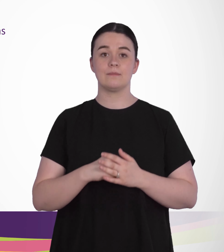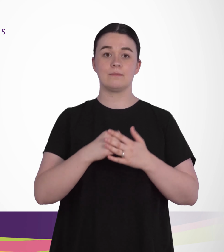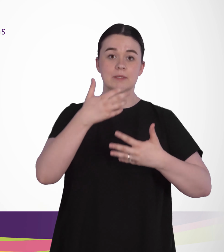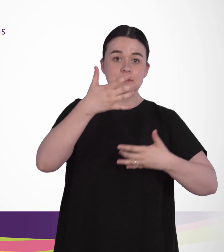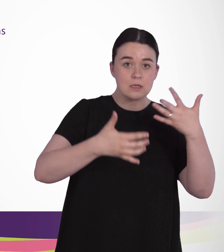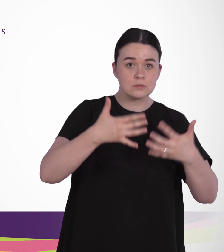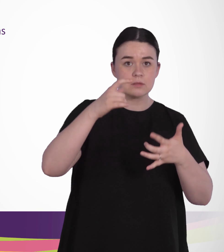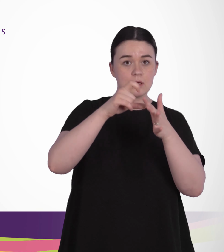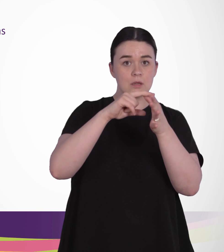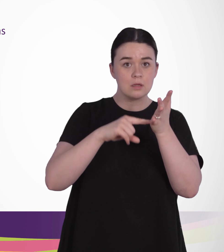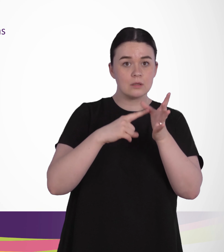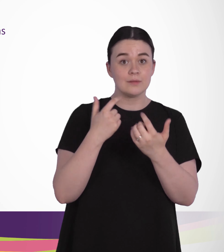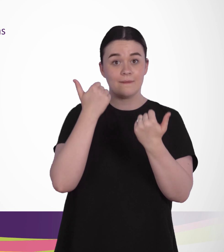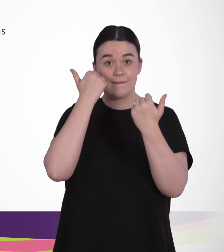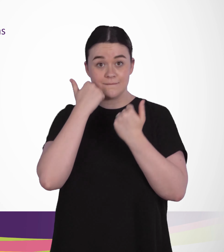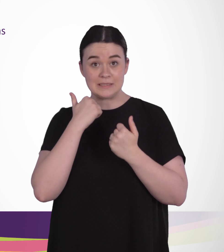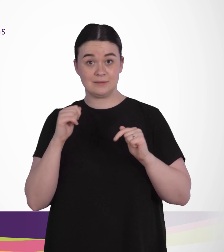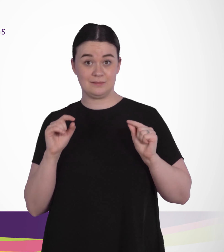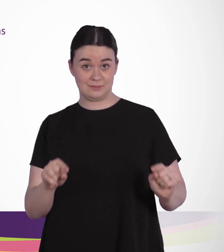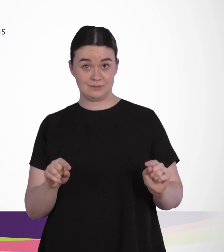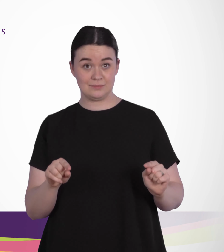Data and evidence